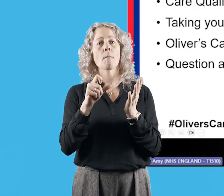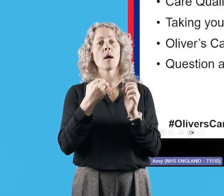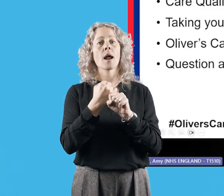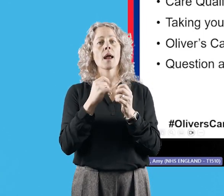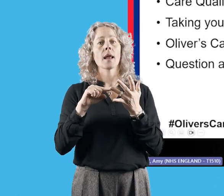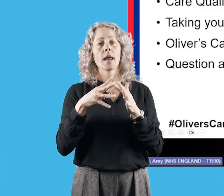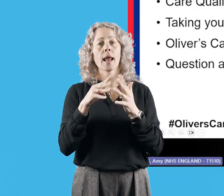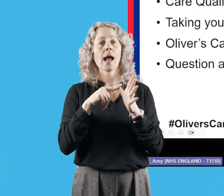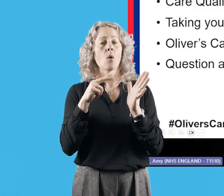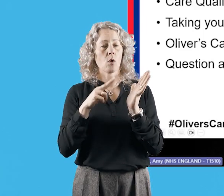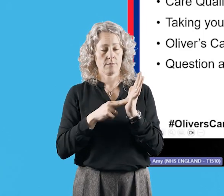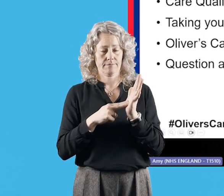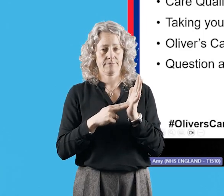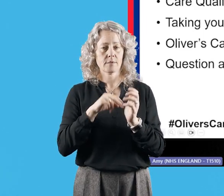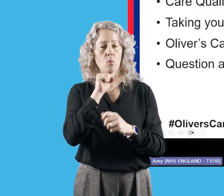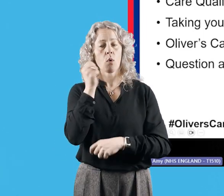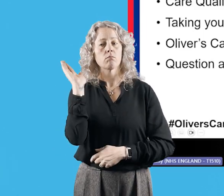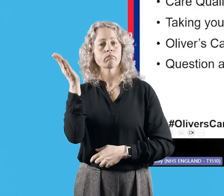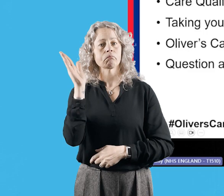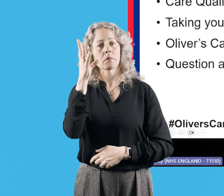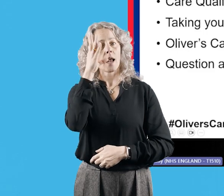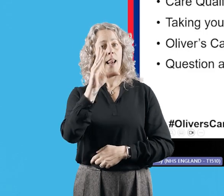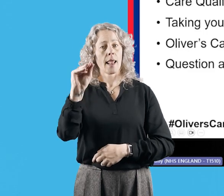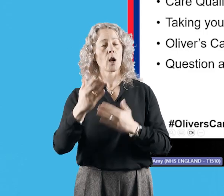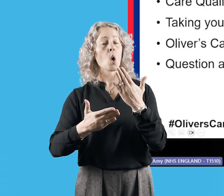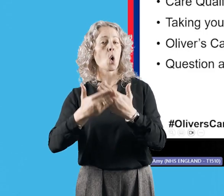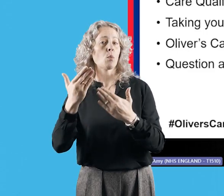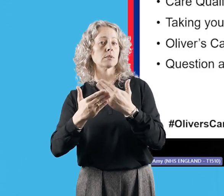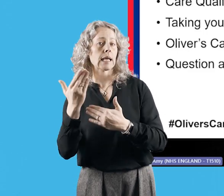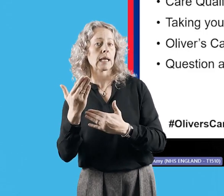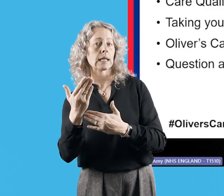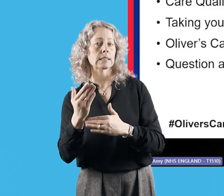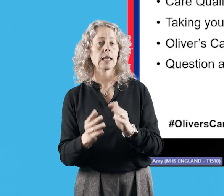They will be presenting updates from some of our approved